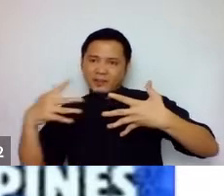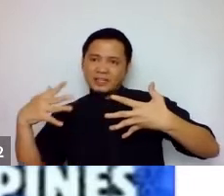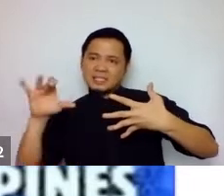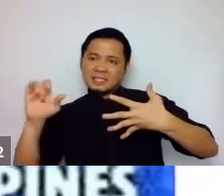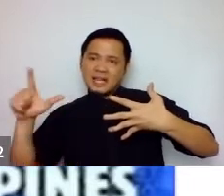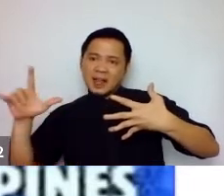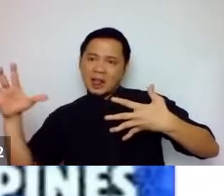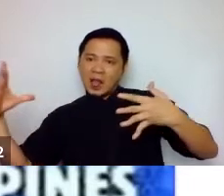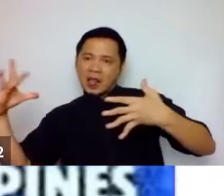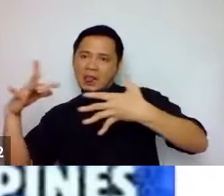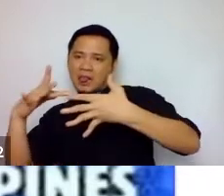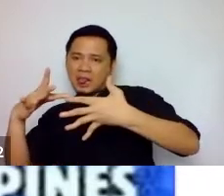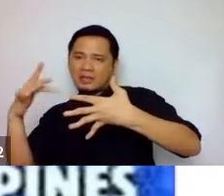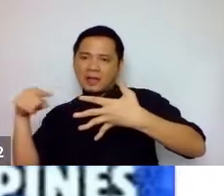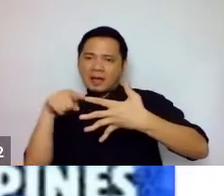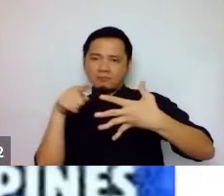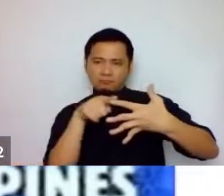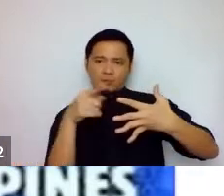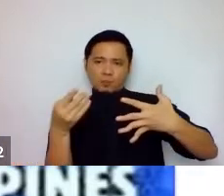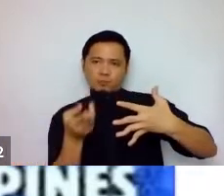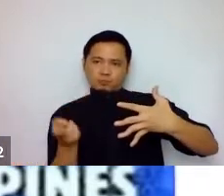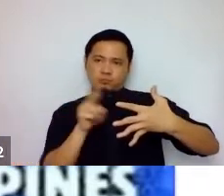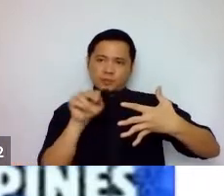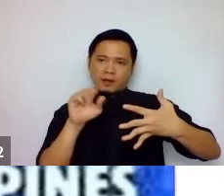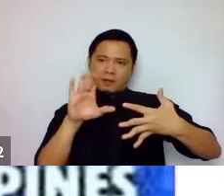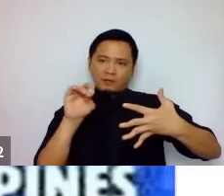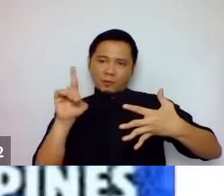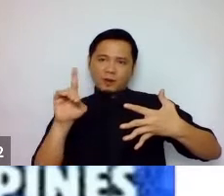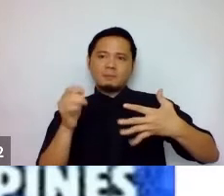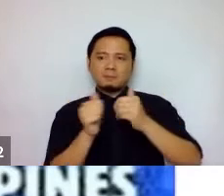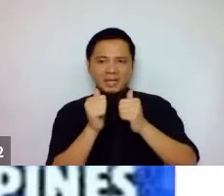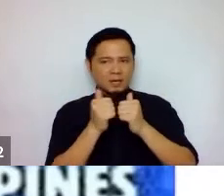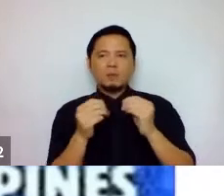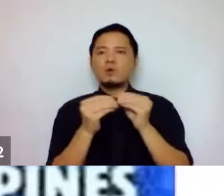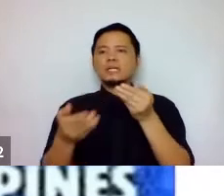So if it has that, they are more contagious.